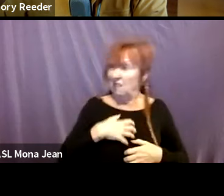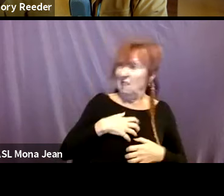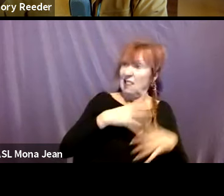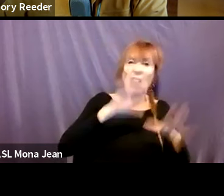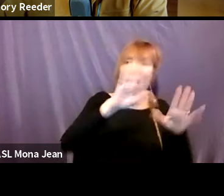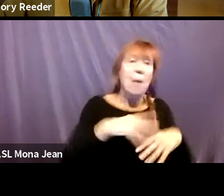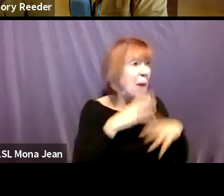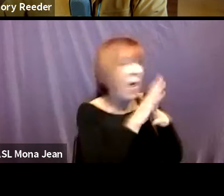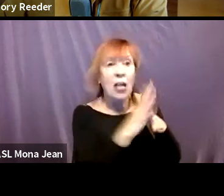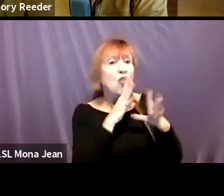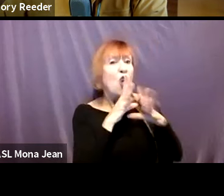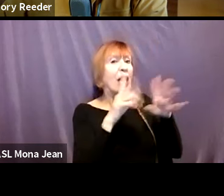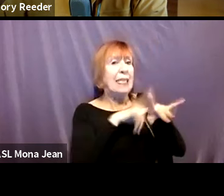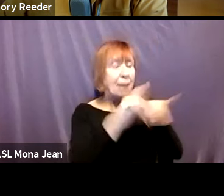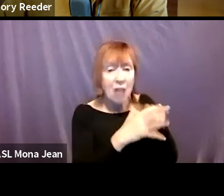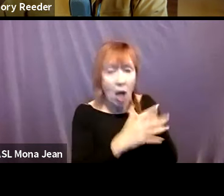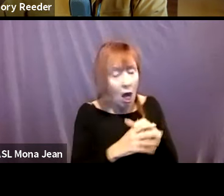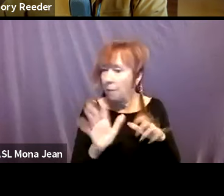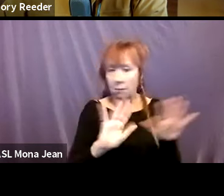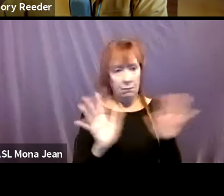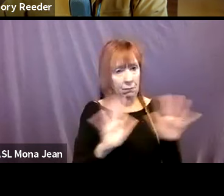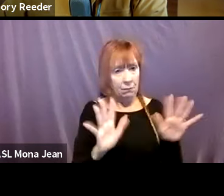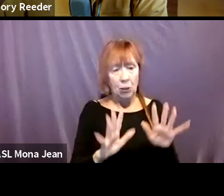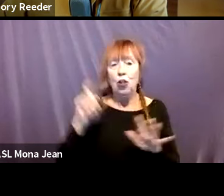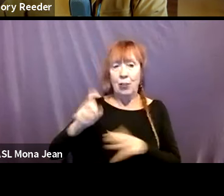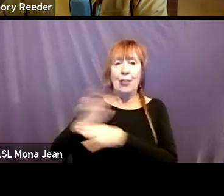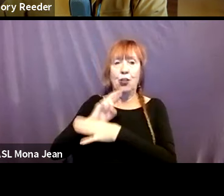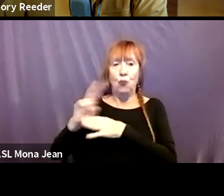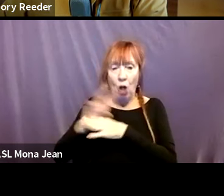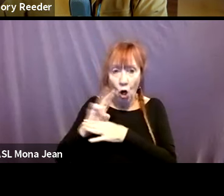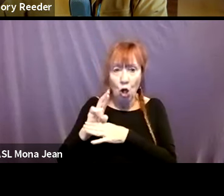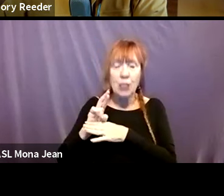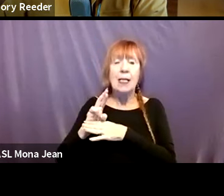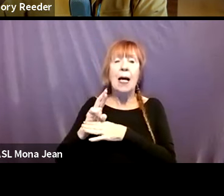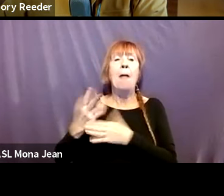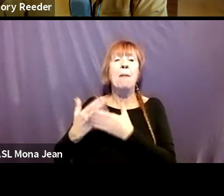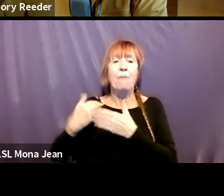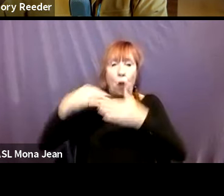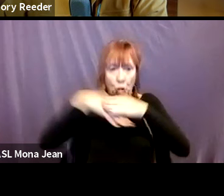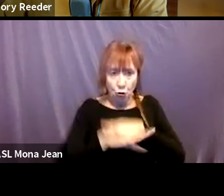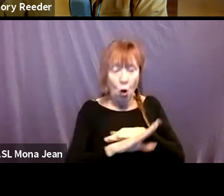So it's just kind of talking it all out before you are in front of other people.